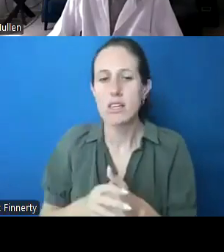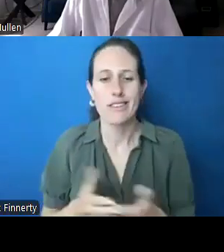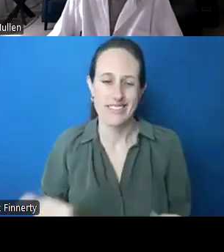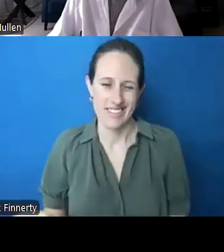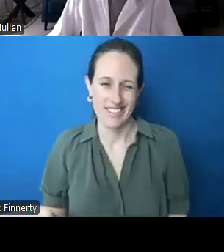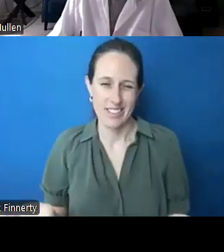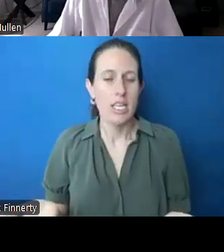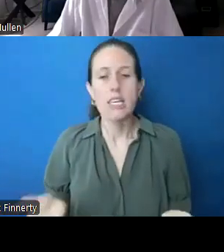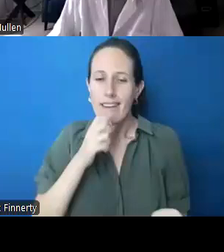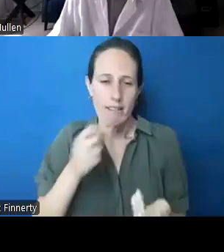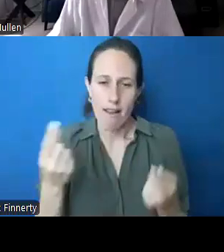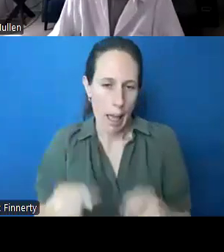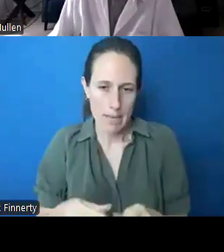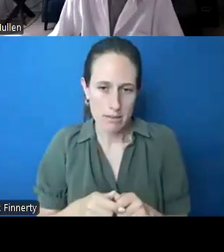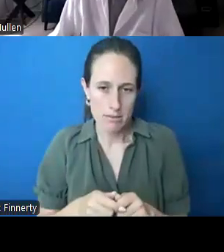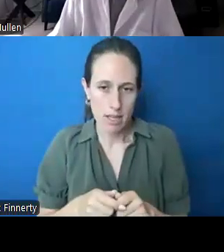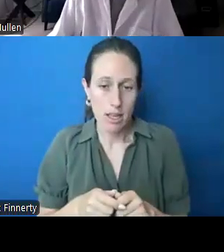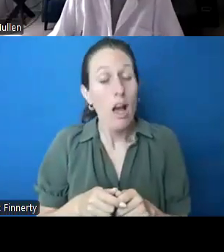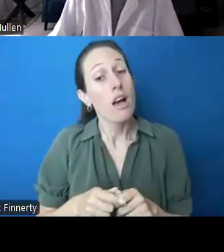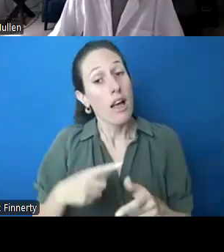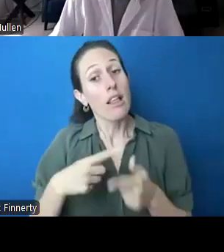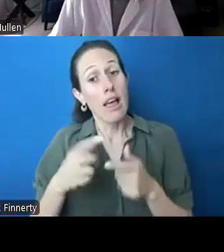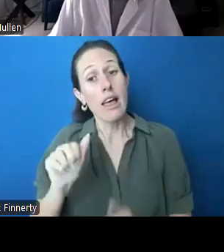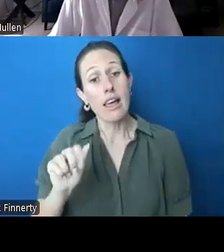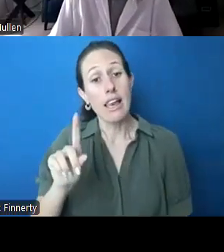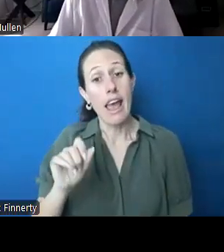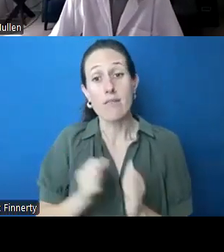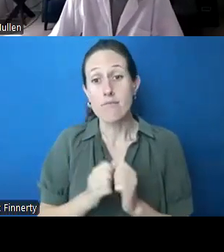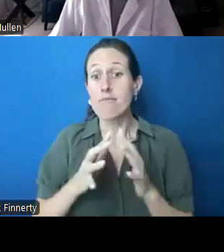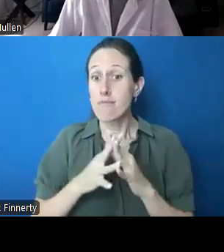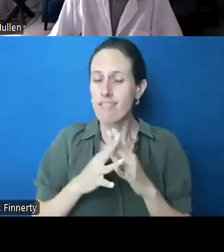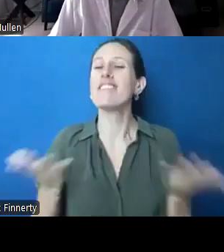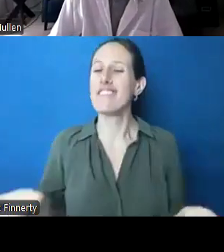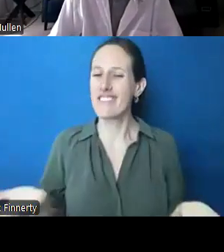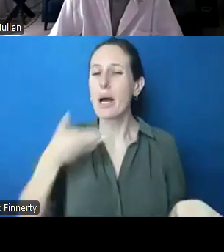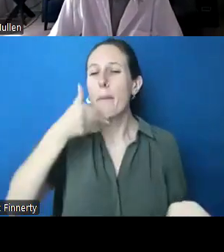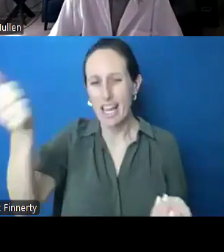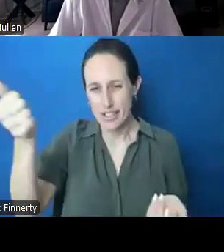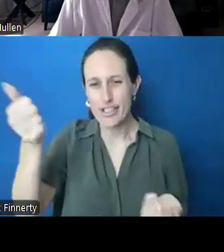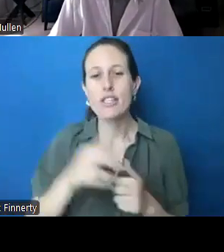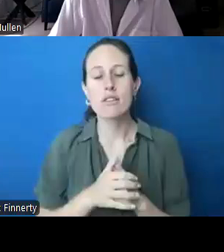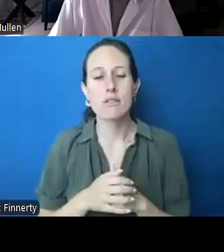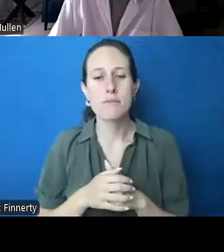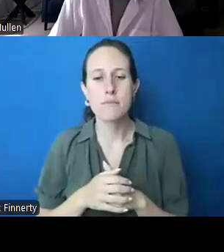enacted. Now I